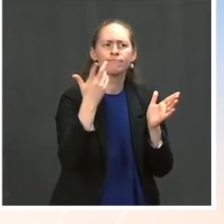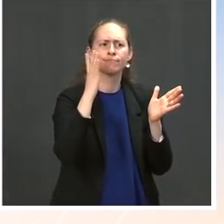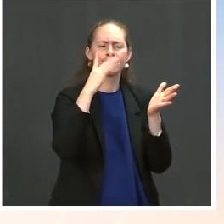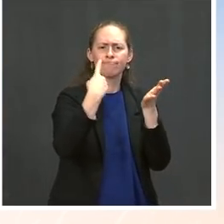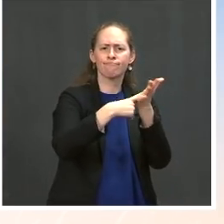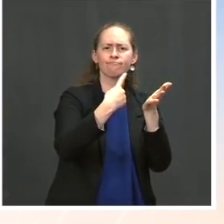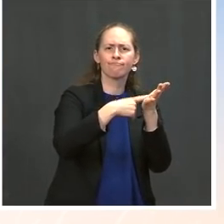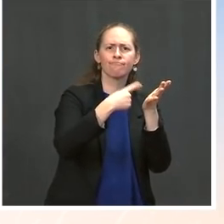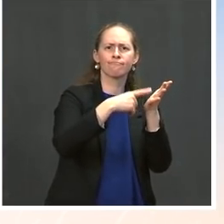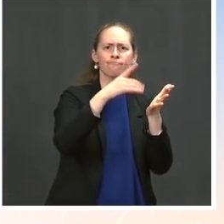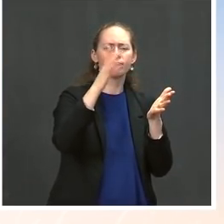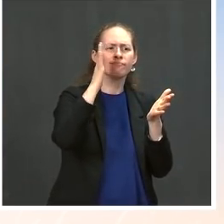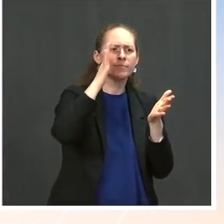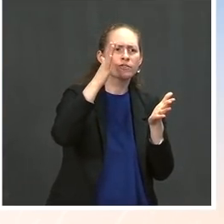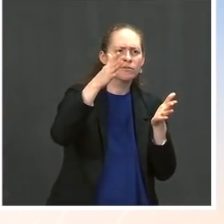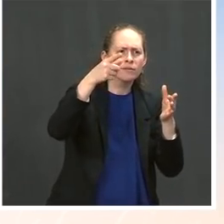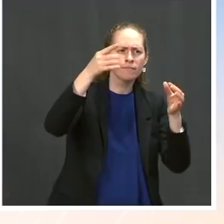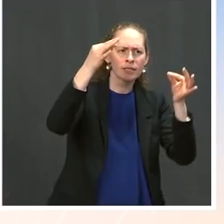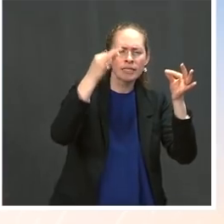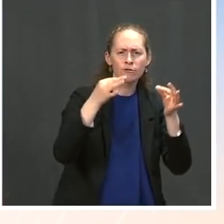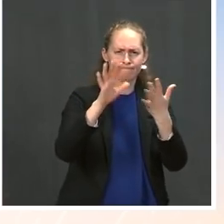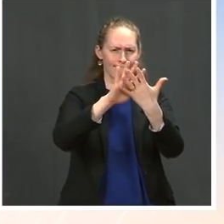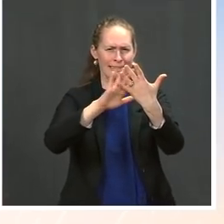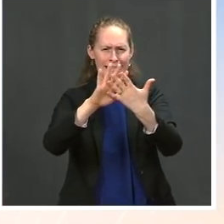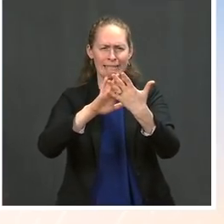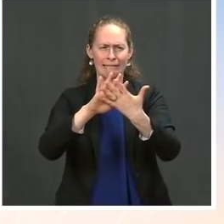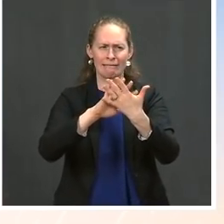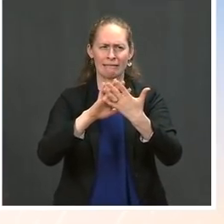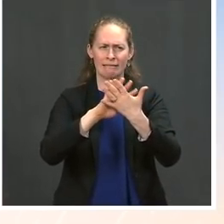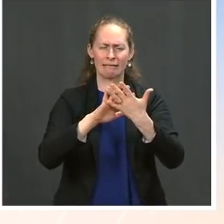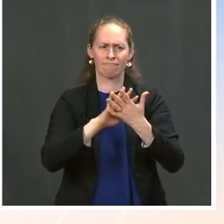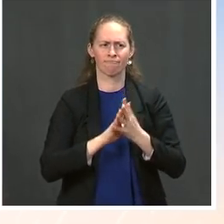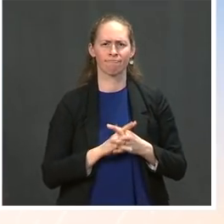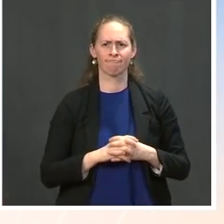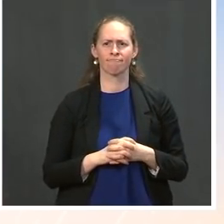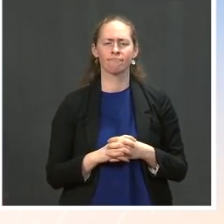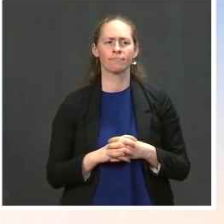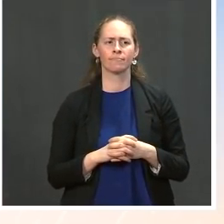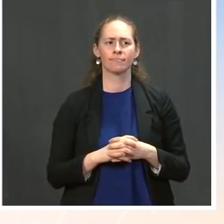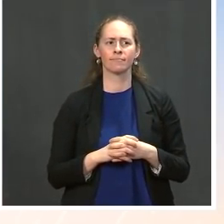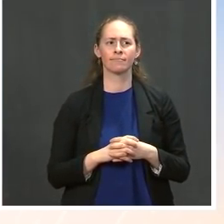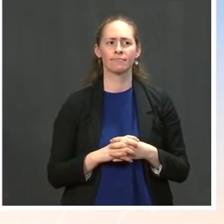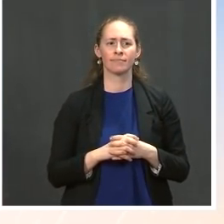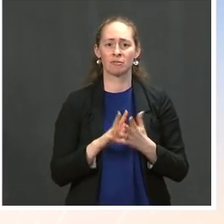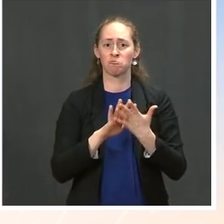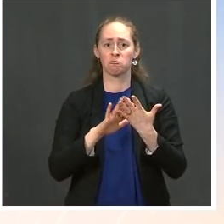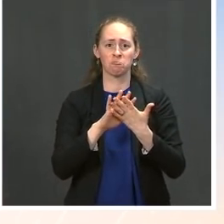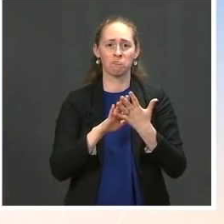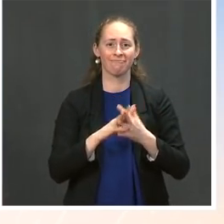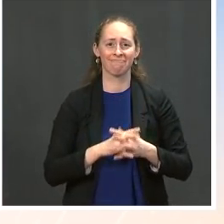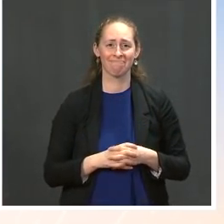measures at this stage. Can you confirm that? Is the review over? Are you considering some actions against Russia?